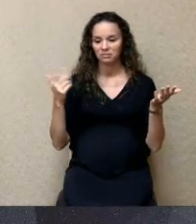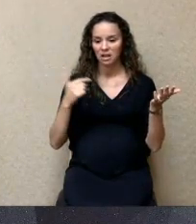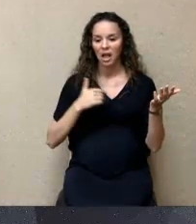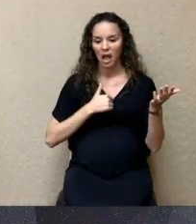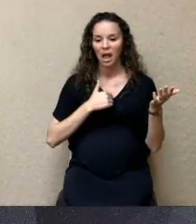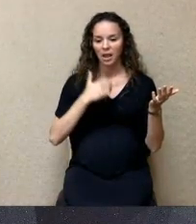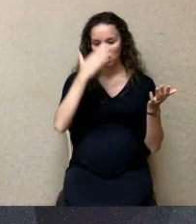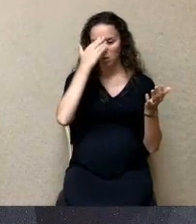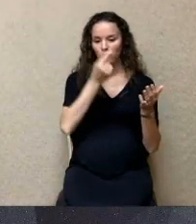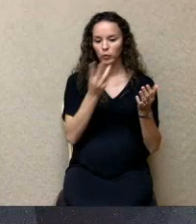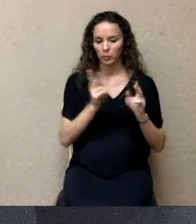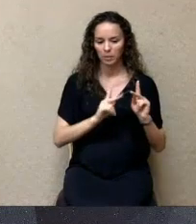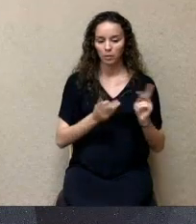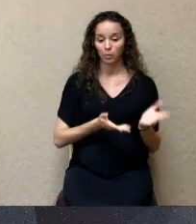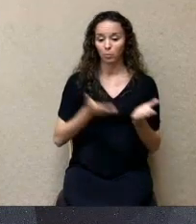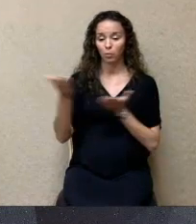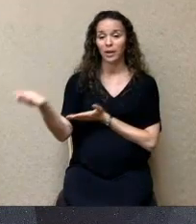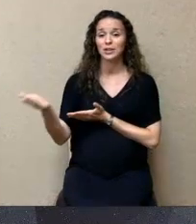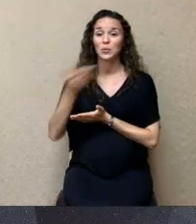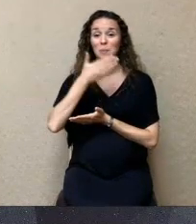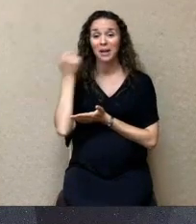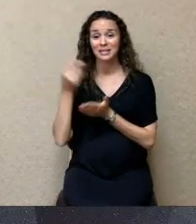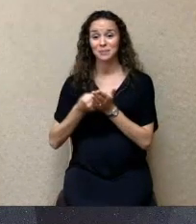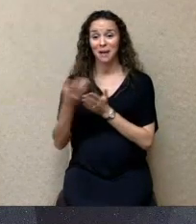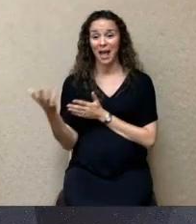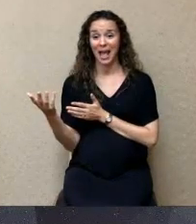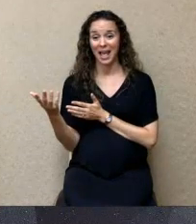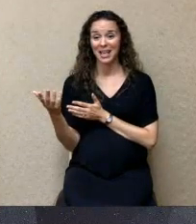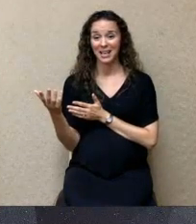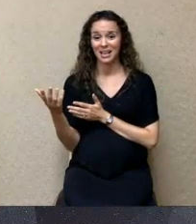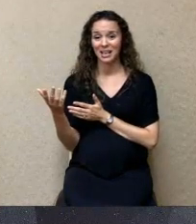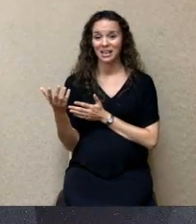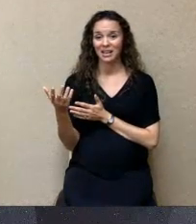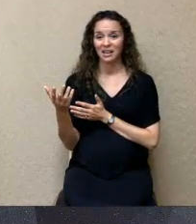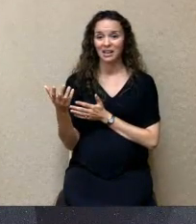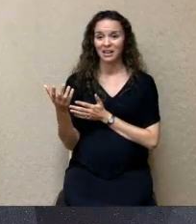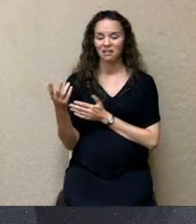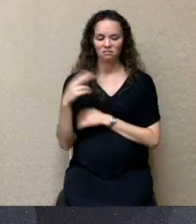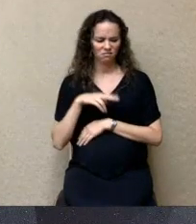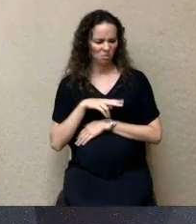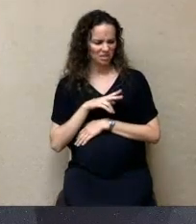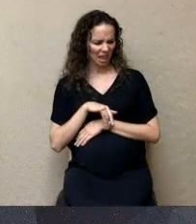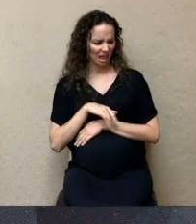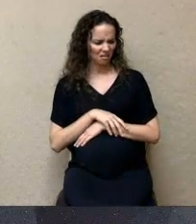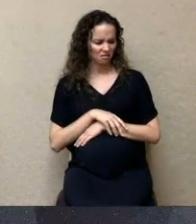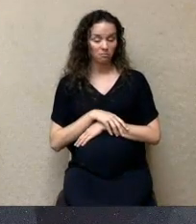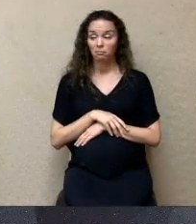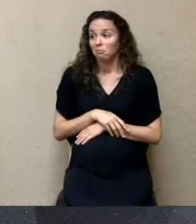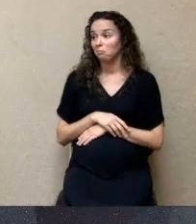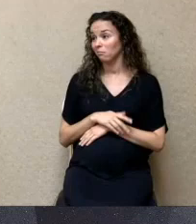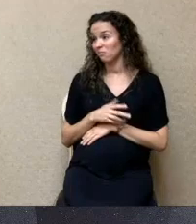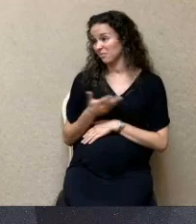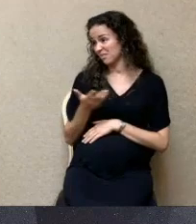taken them to Best Buy and they have a computer recycling program. And they're like, what's this? And you say, well it's like a computer, and they're like, okay, we'll take it.